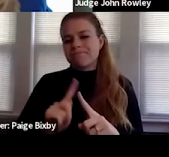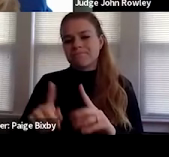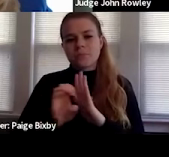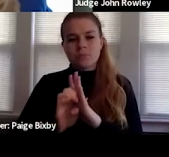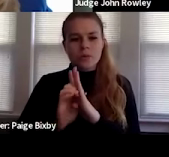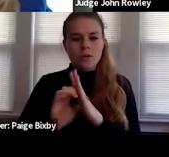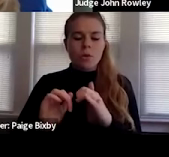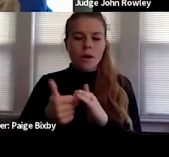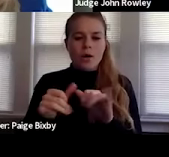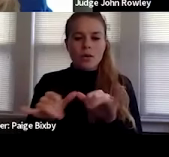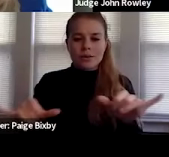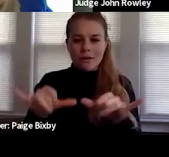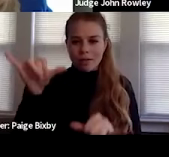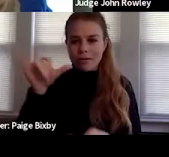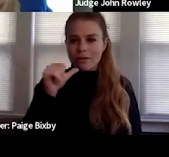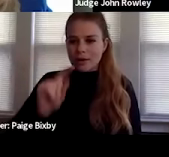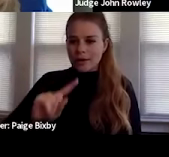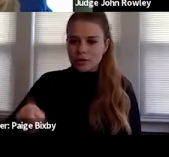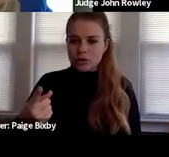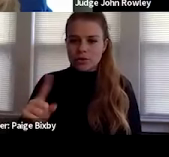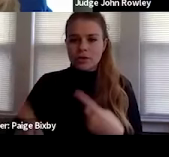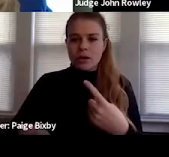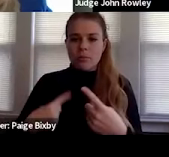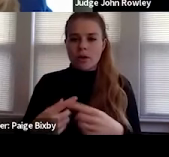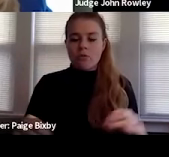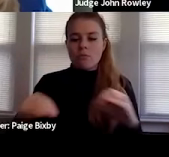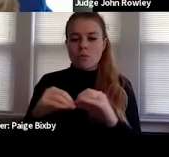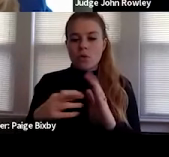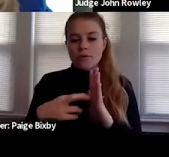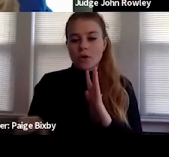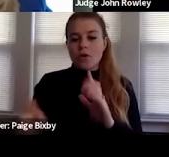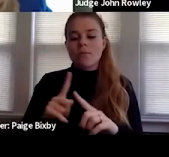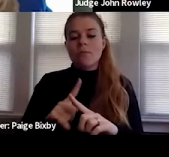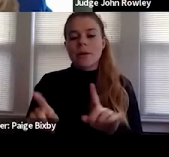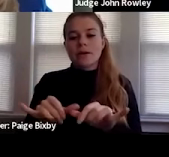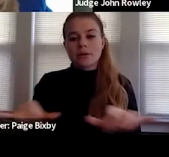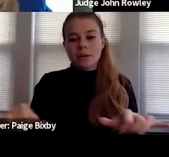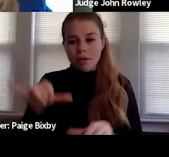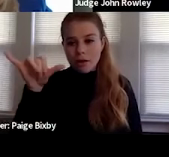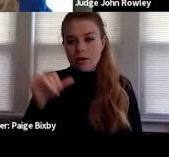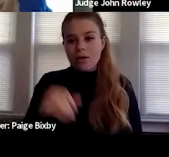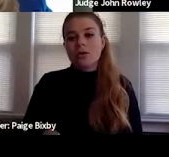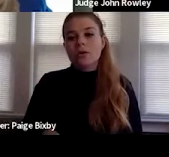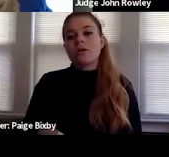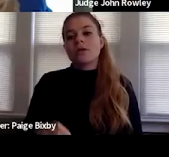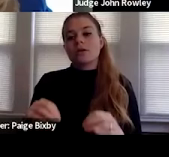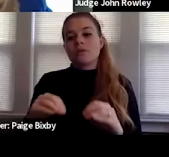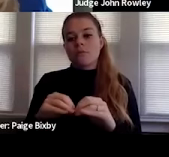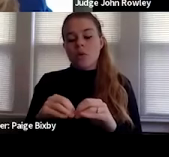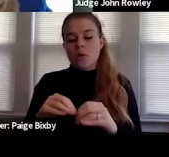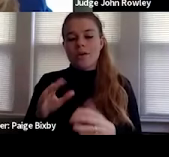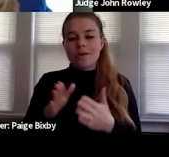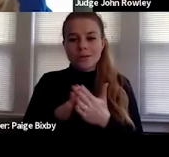that scaling is not just about getting more referrals but scaling out, aligning with other initiatives, scaling deep around values.